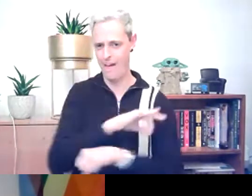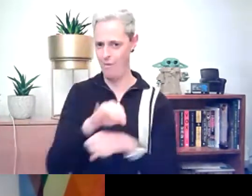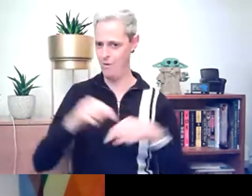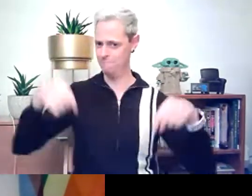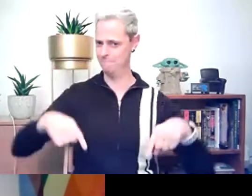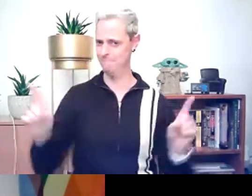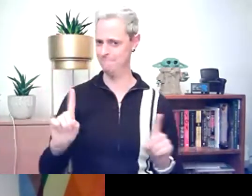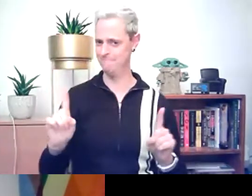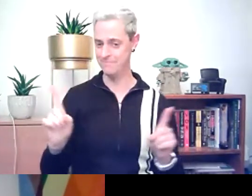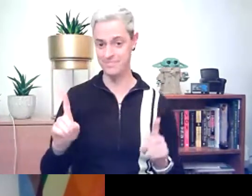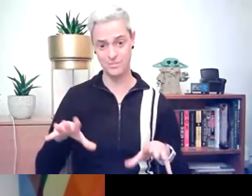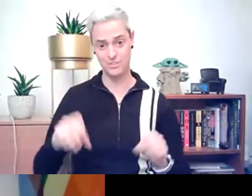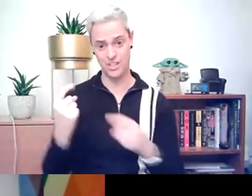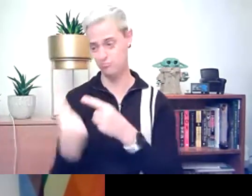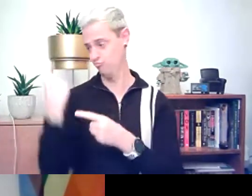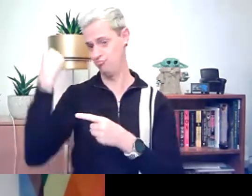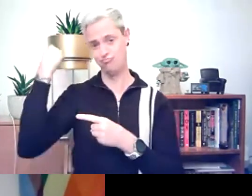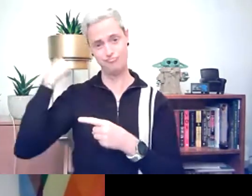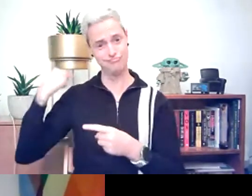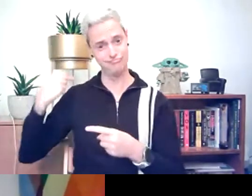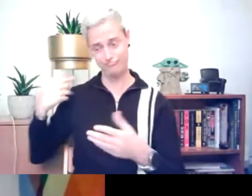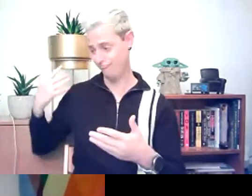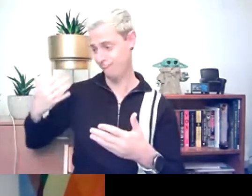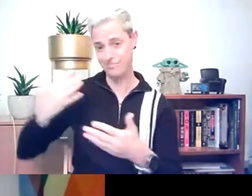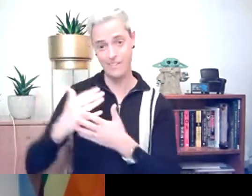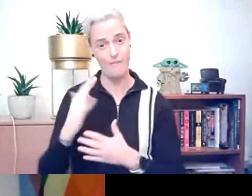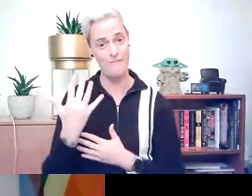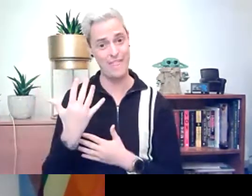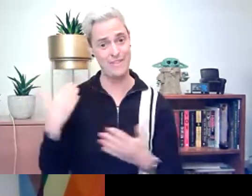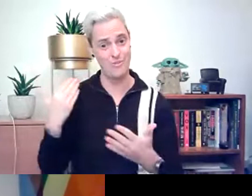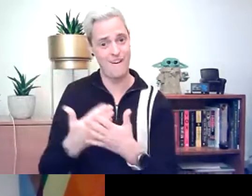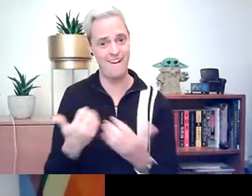18:09:50 So I found community really through that. 18:09:54 And it was awesome. And I guess I got interested in psychology, because, you